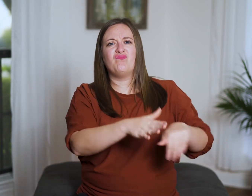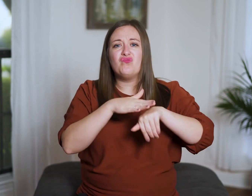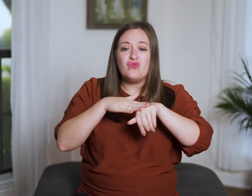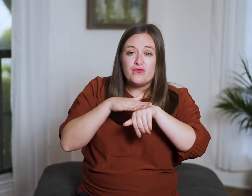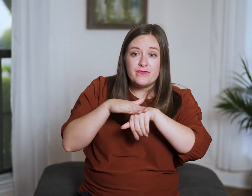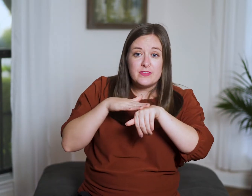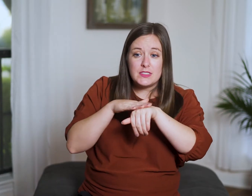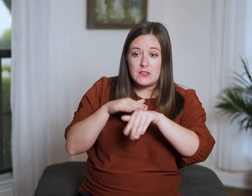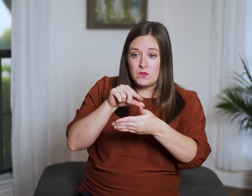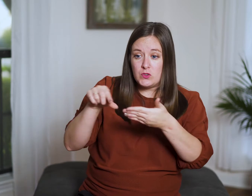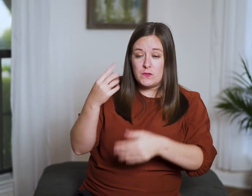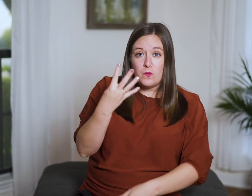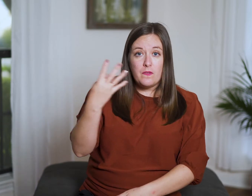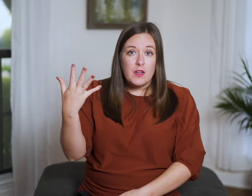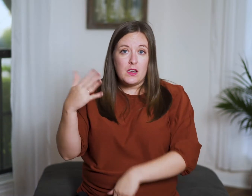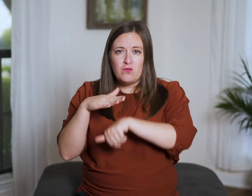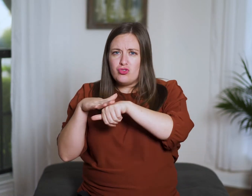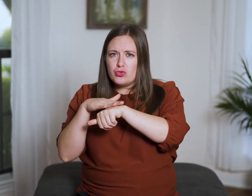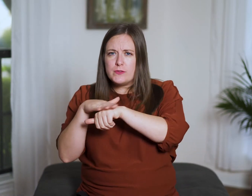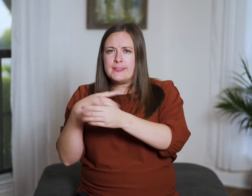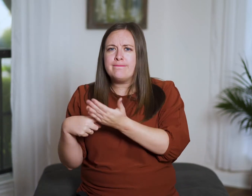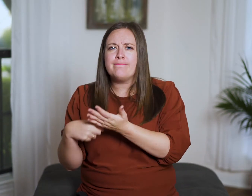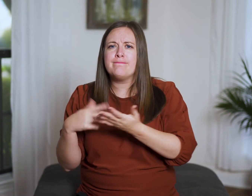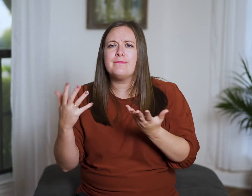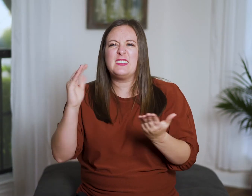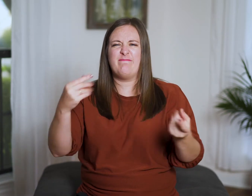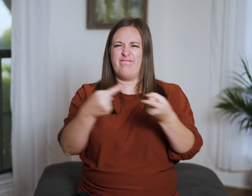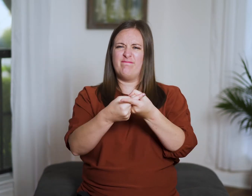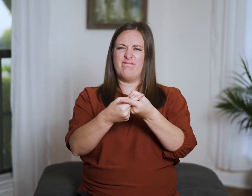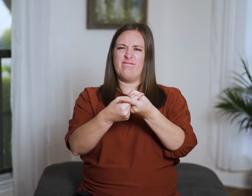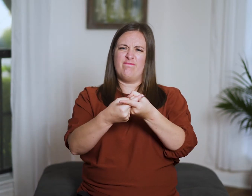On the surface, verses 4 and 5 seem to contradict each other: